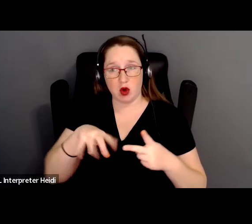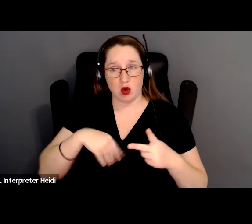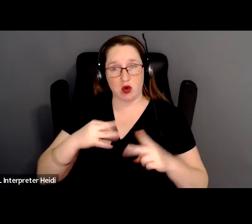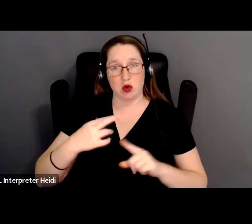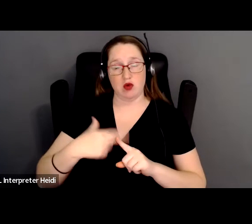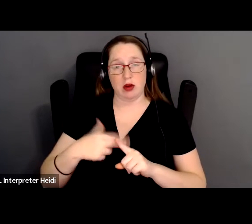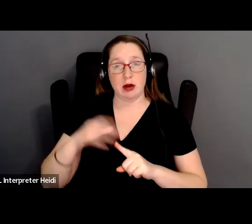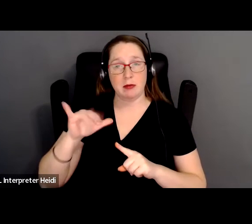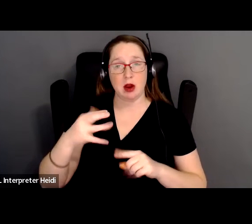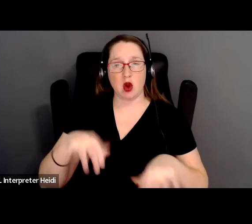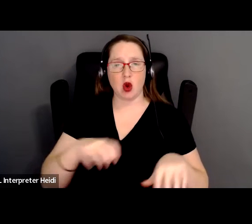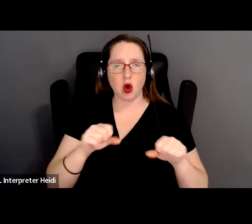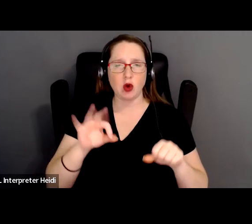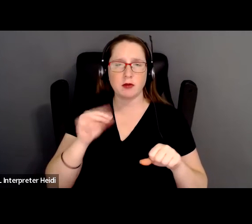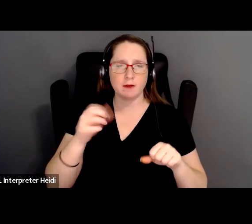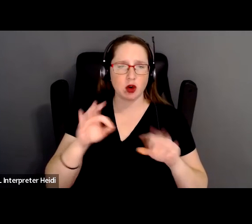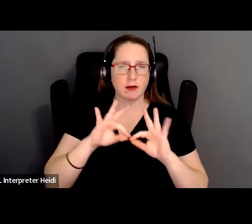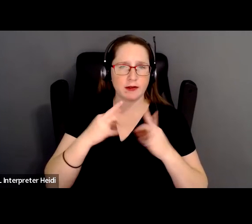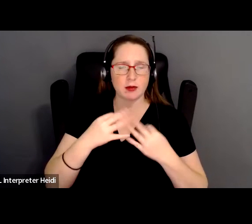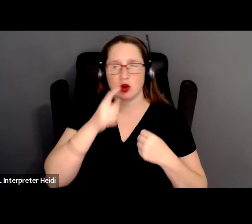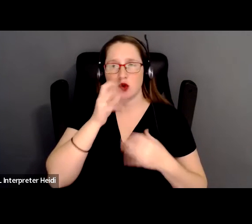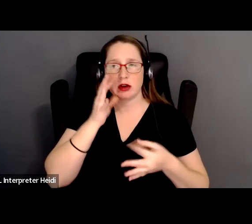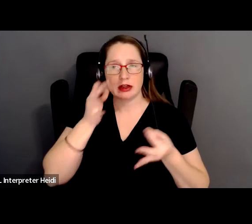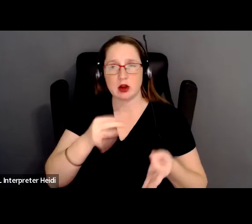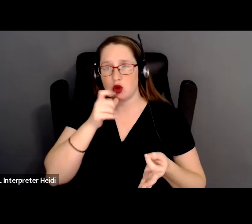by a host or a foster family who decides who lives in that home.